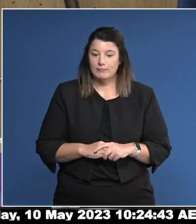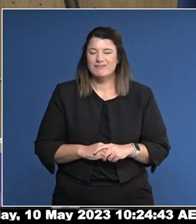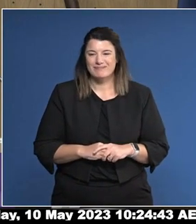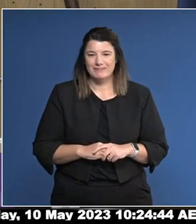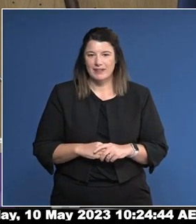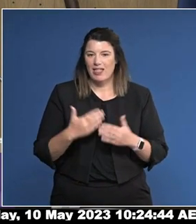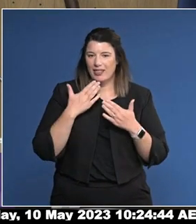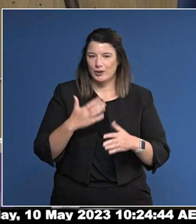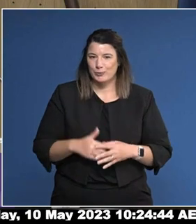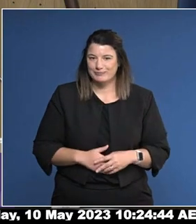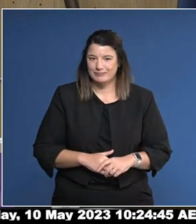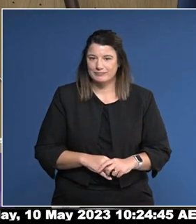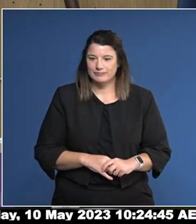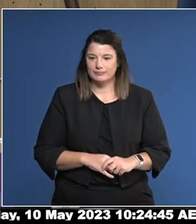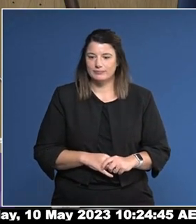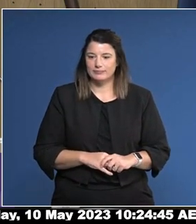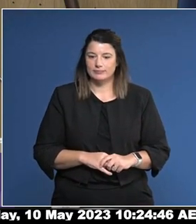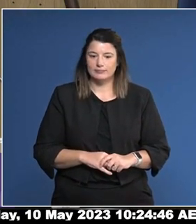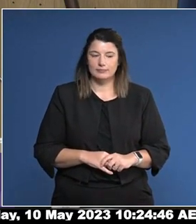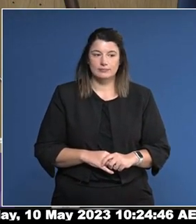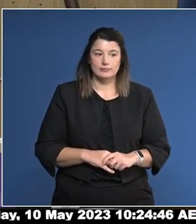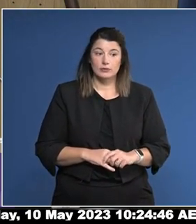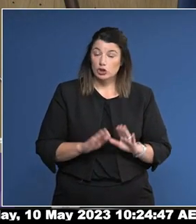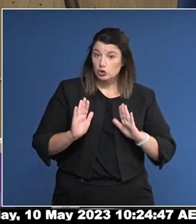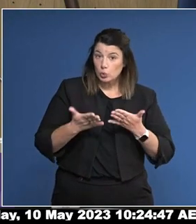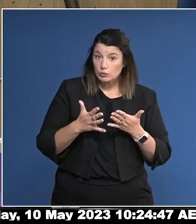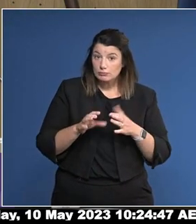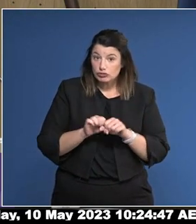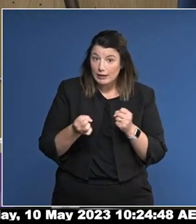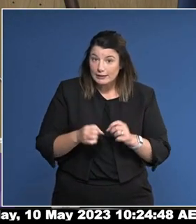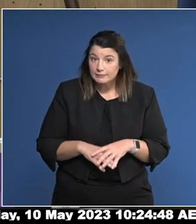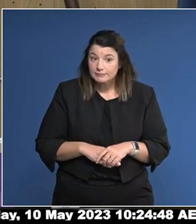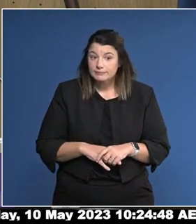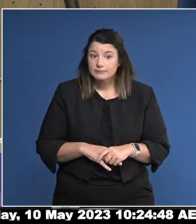Alright. Well, Ms Eastman, you were suggesting a very short break? Yes. COMMISSIONER McEWIN: If so, for how long?